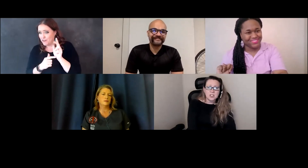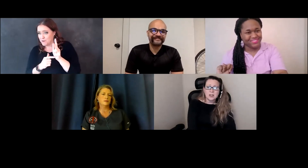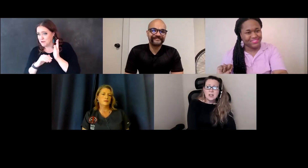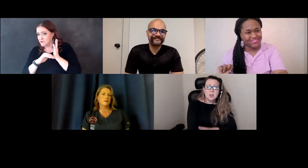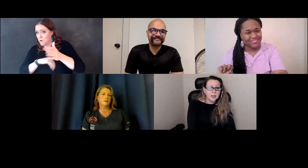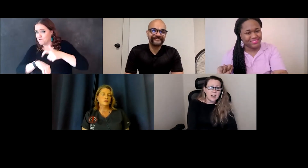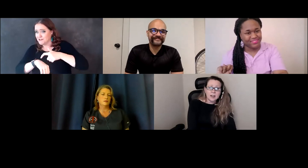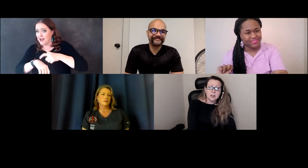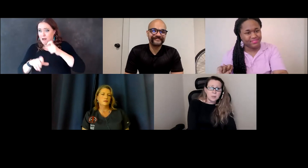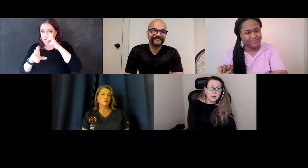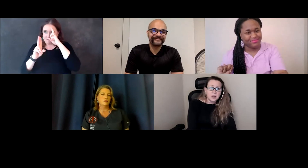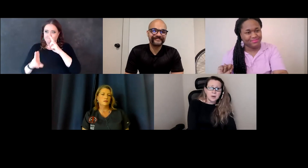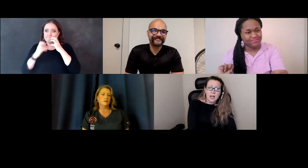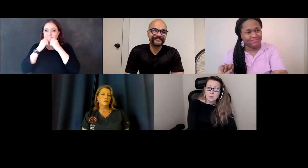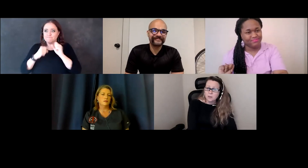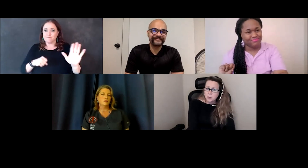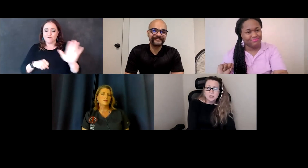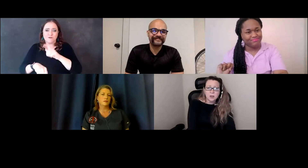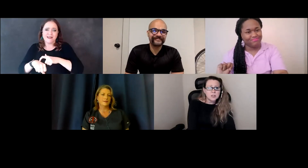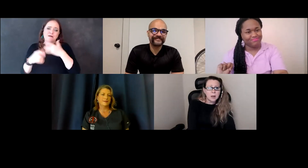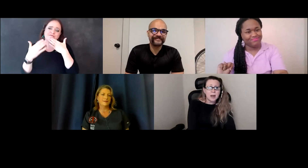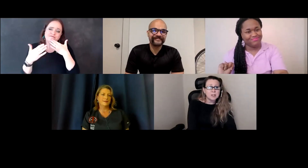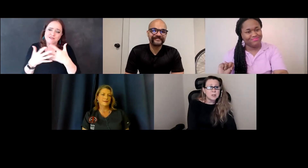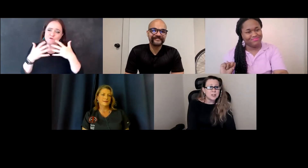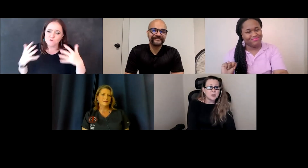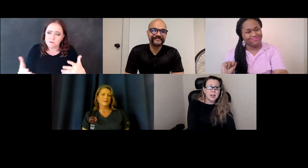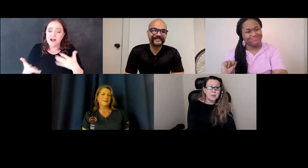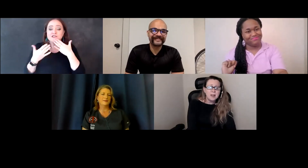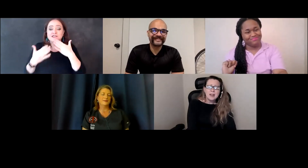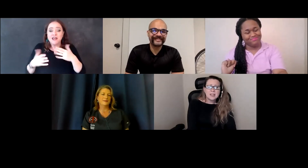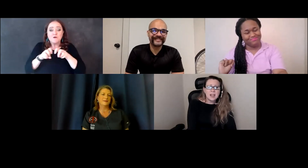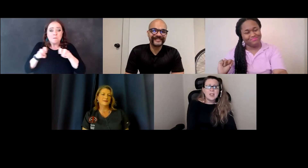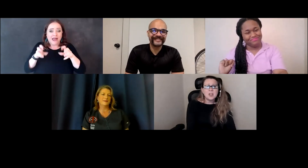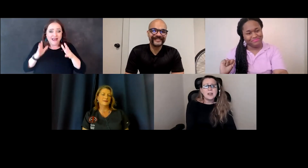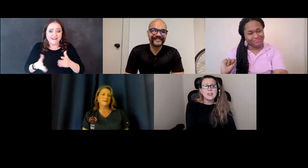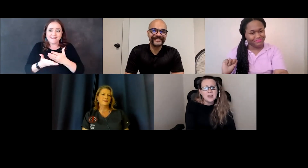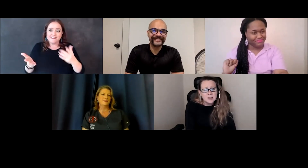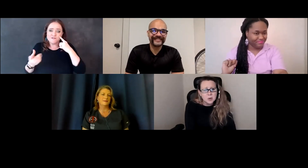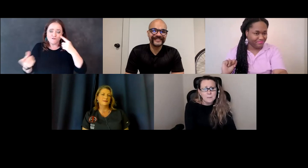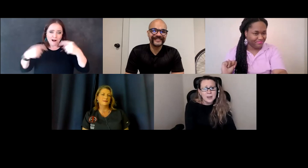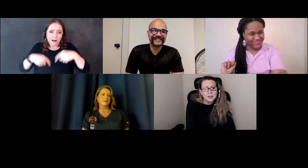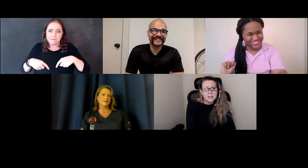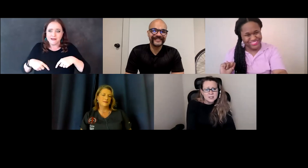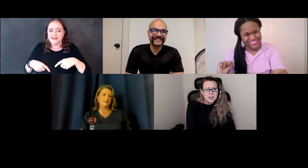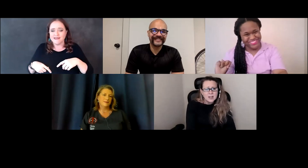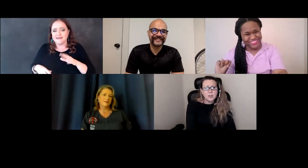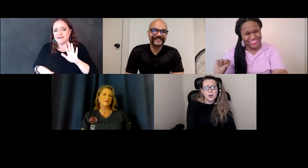So, again, I could keep on going, I'm a few minutes over time but I respect your time today. Thank you again to our panelists.